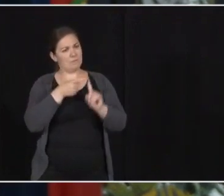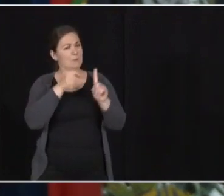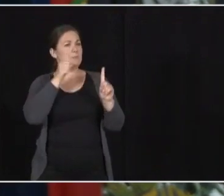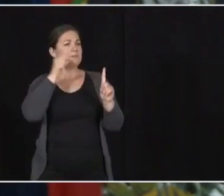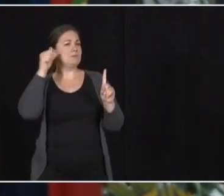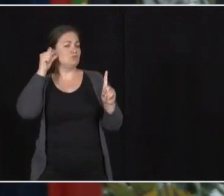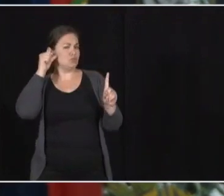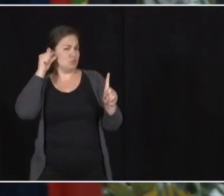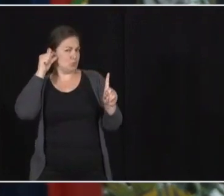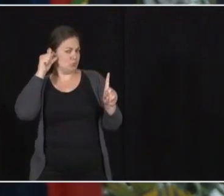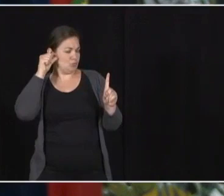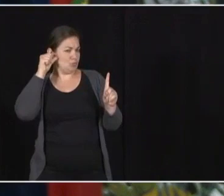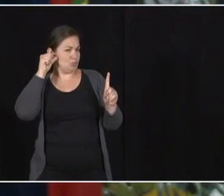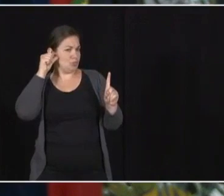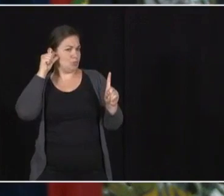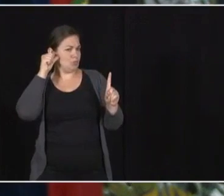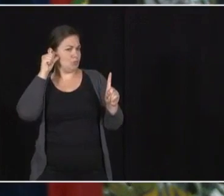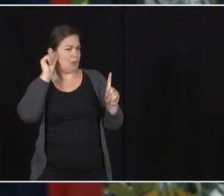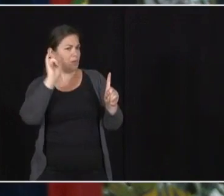about the report in the inspections.